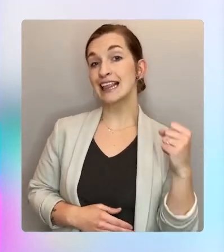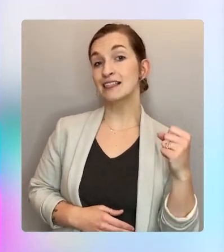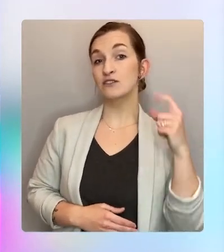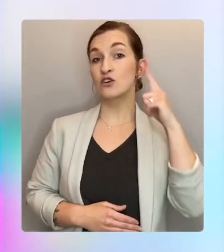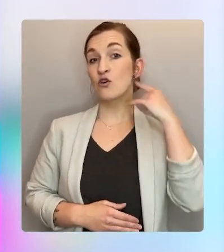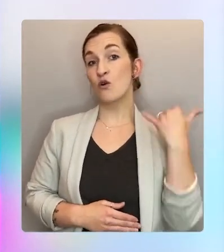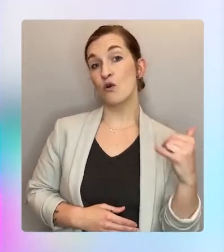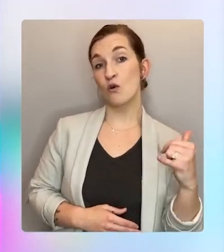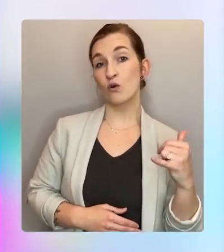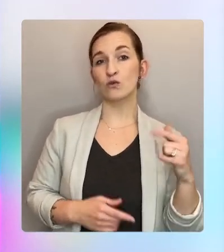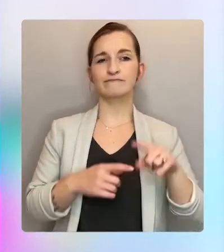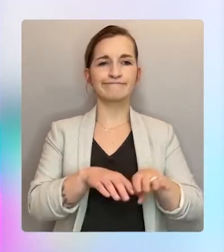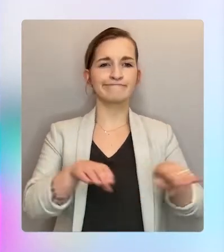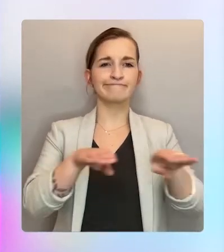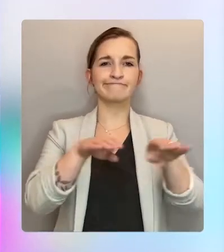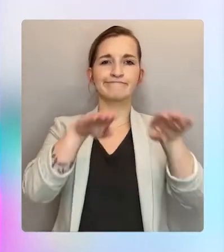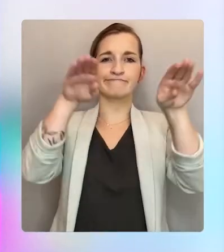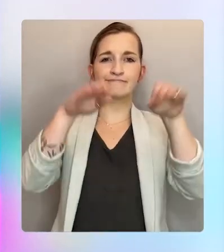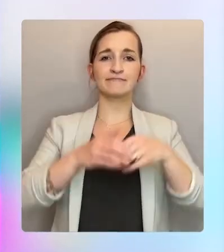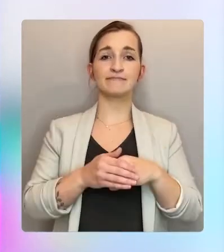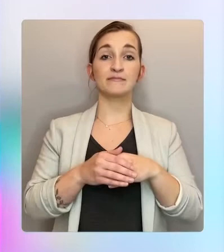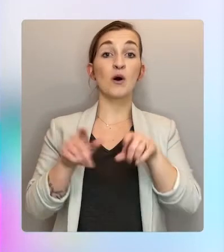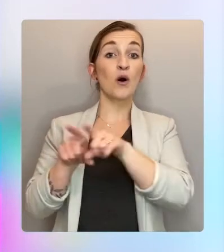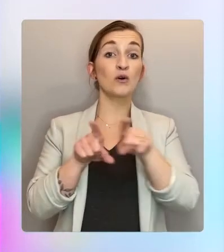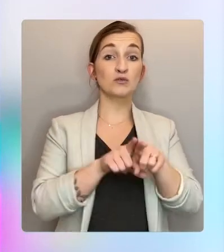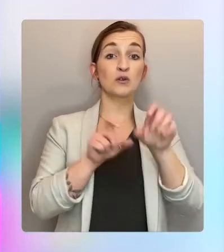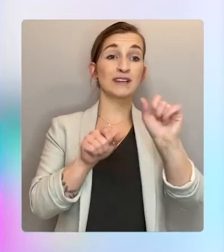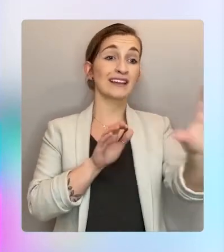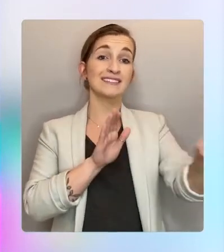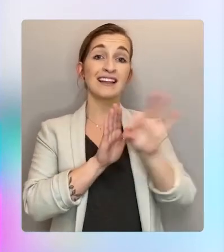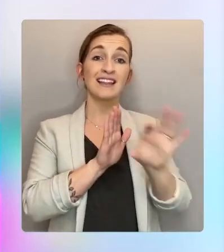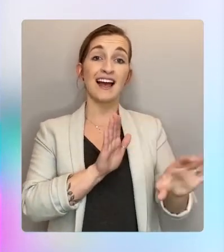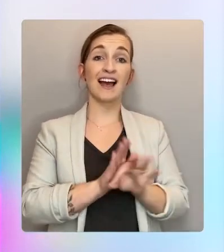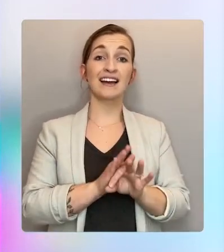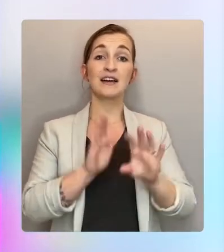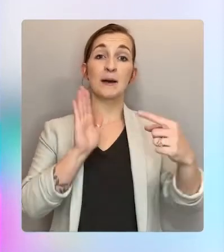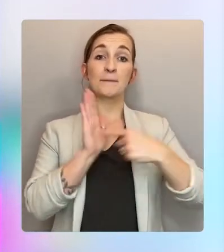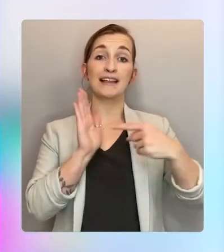In addition, you can select billing terms within each tier.